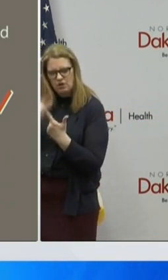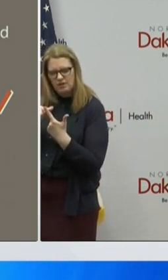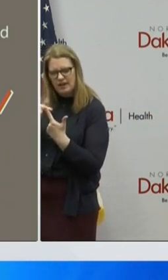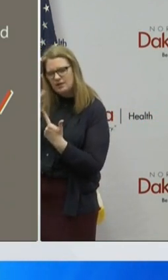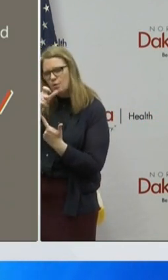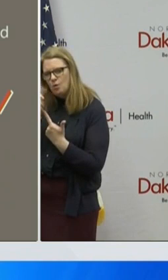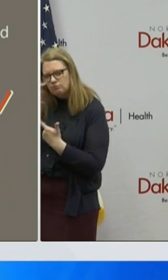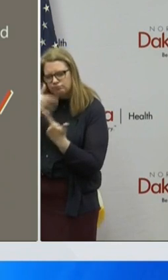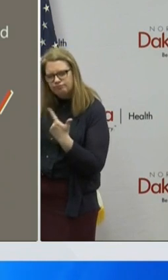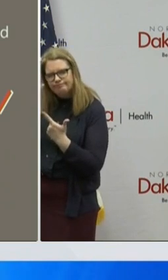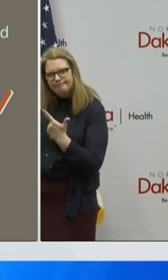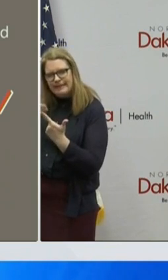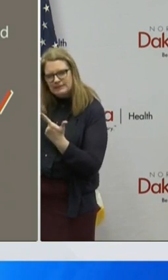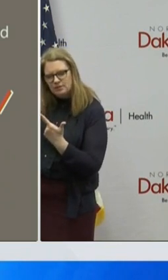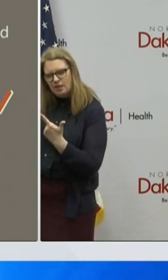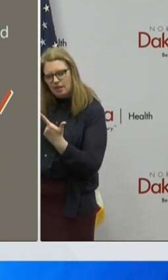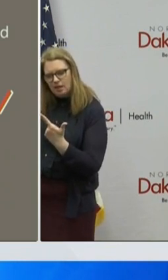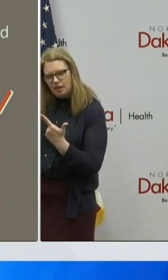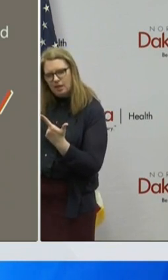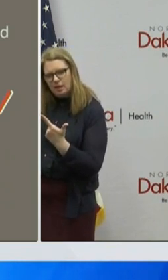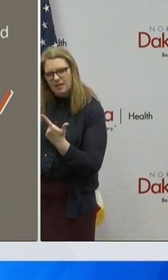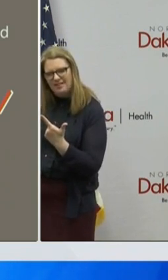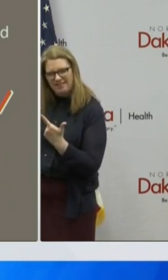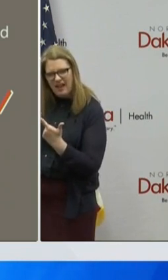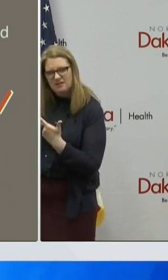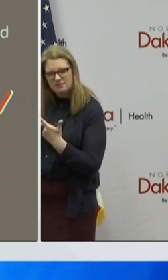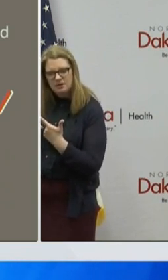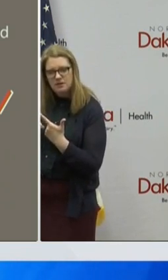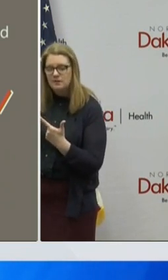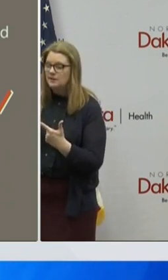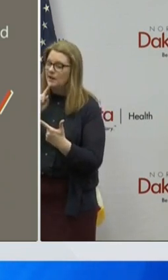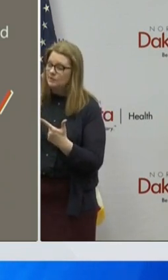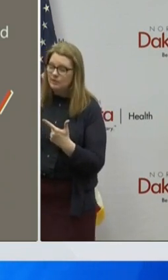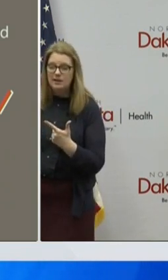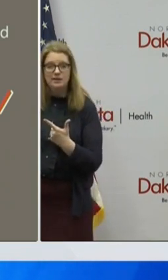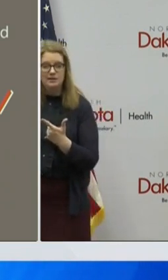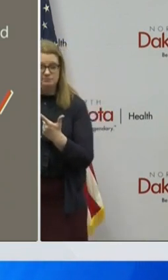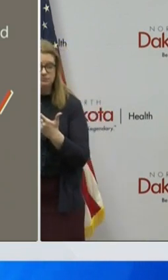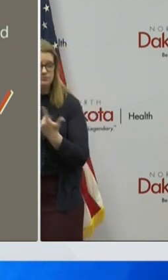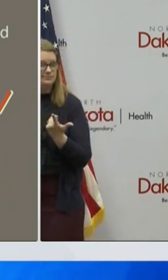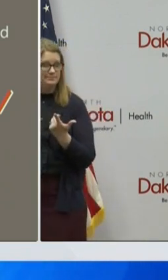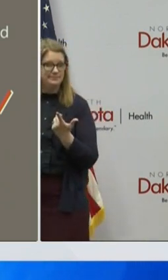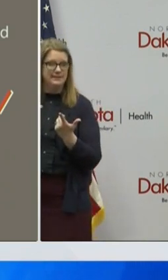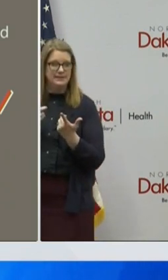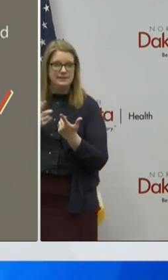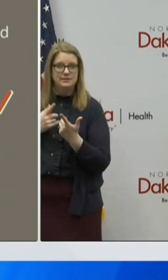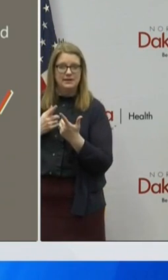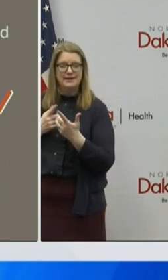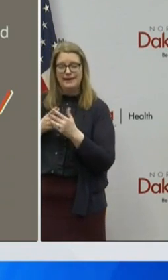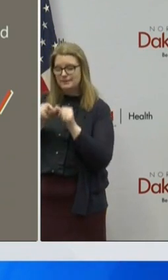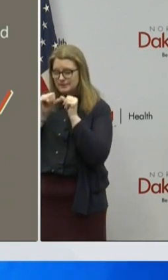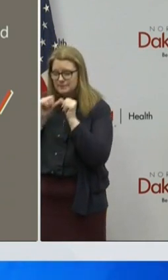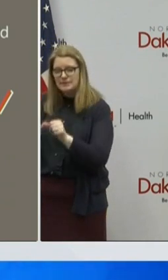TESTING AND ROBUST CONTACT TRACING, AS I'VE SAID, THESE ARE SKILLS AND CAPABILITIES WE HAVE